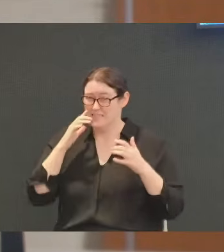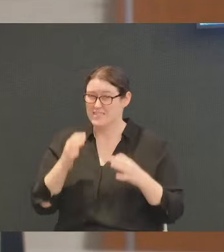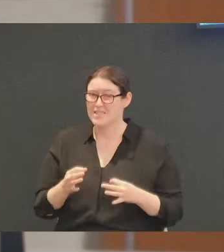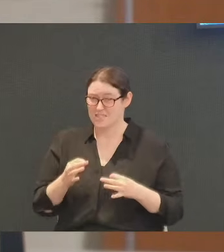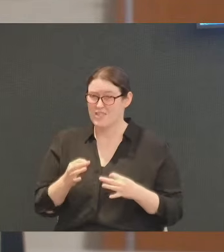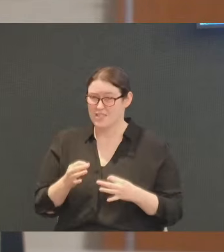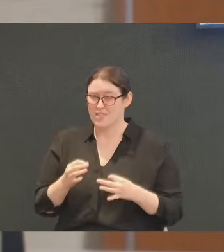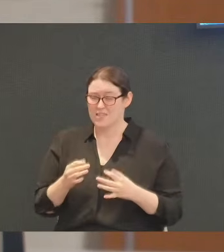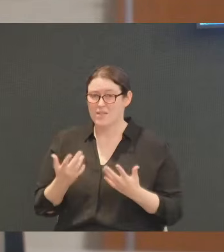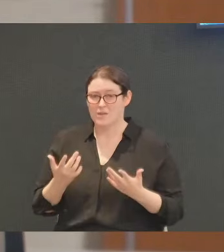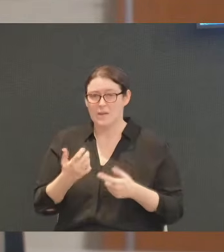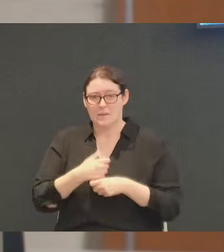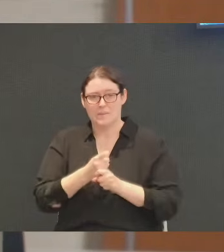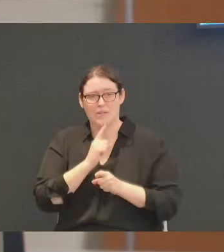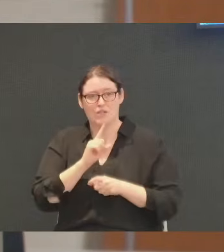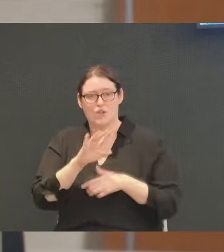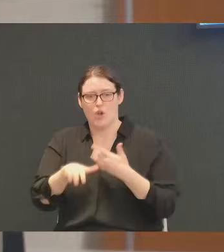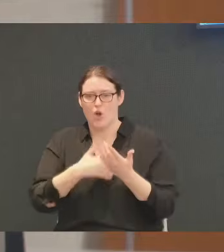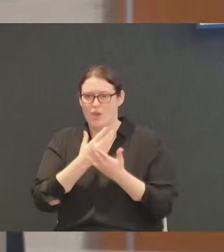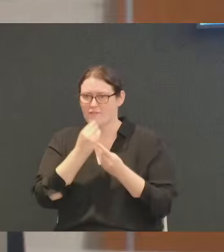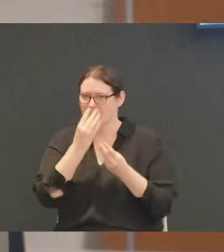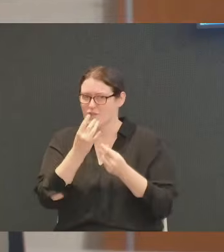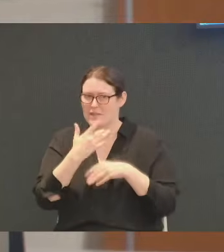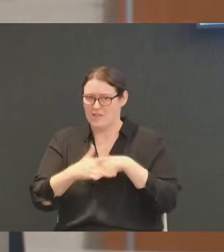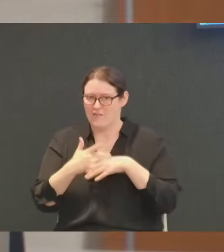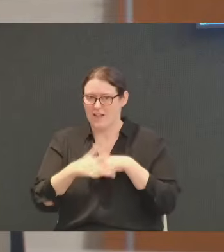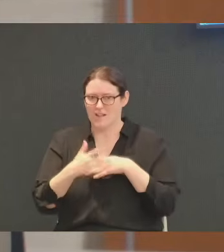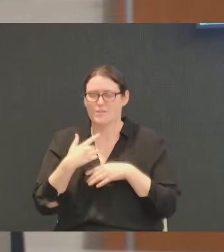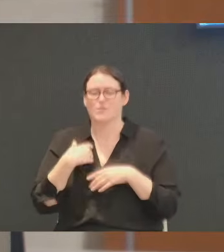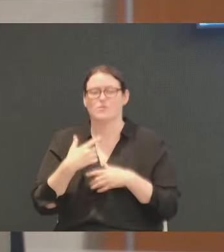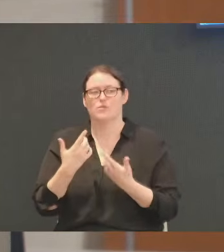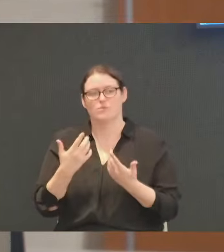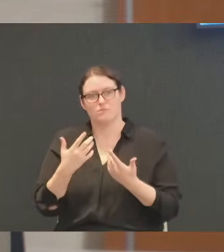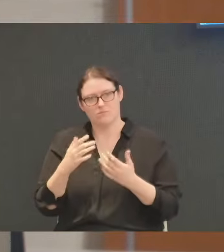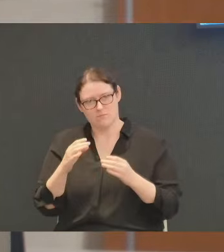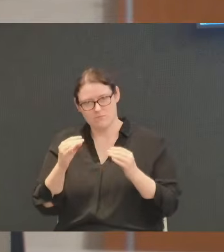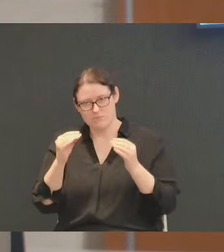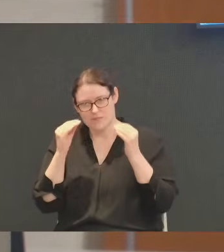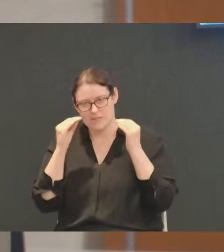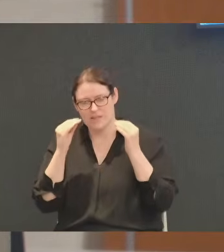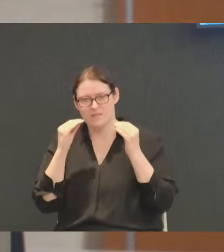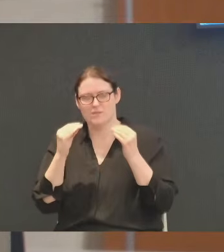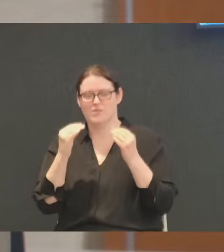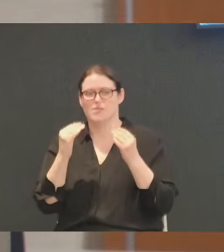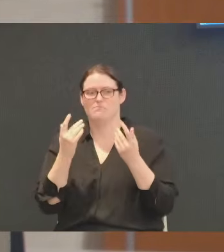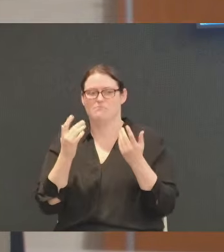sure that we have all the options in front of us to make an educated decision. So we I' I've